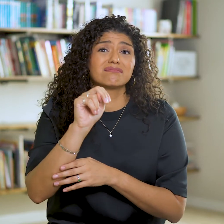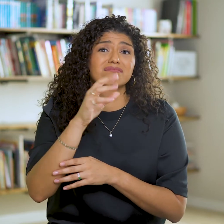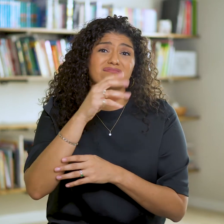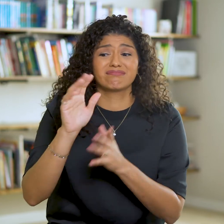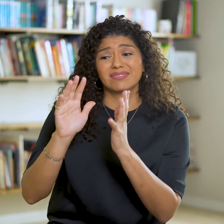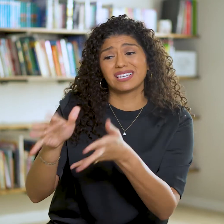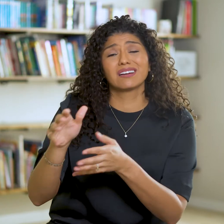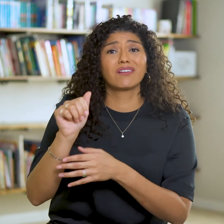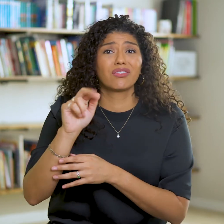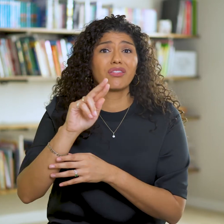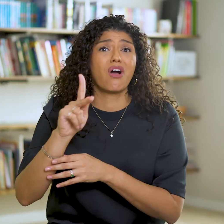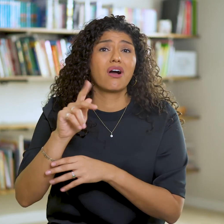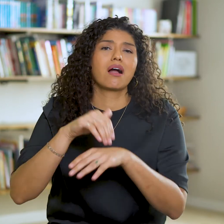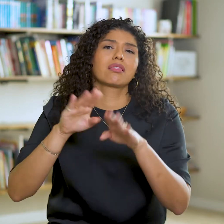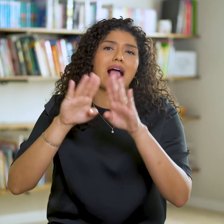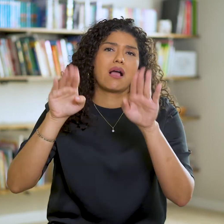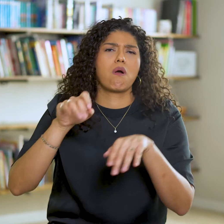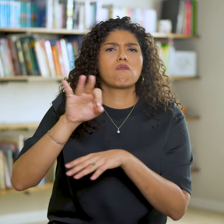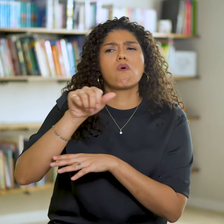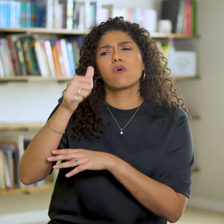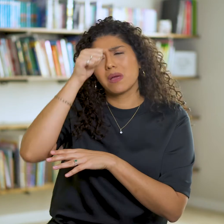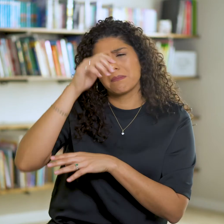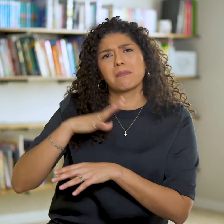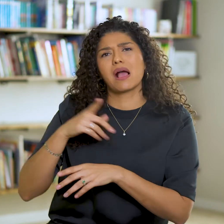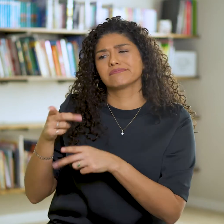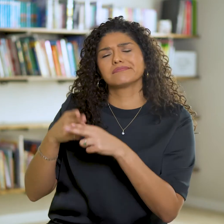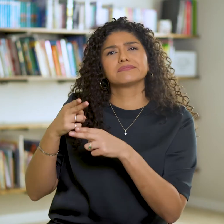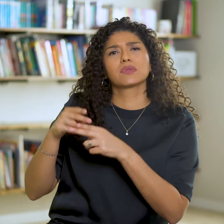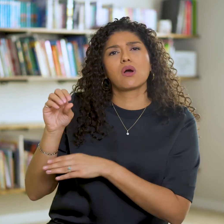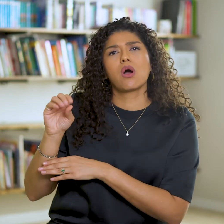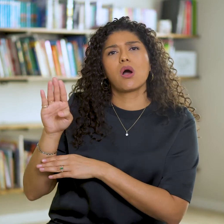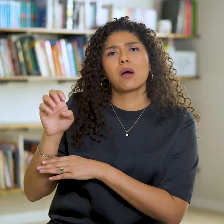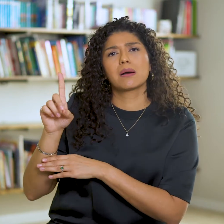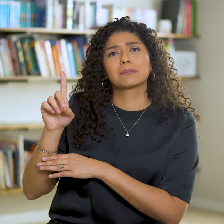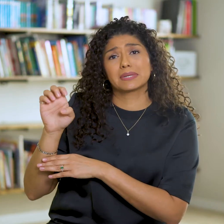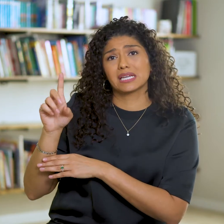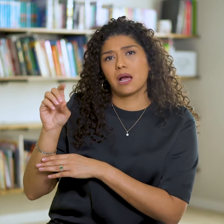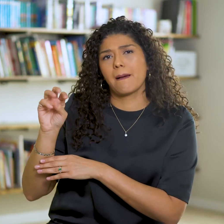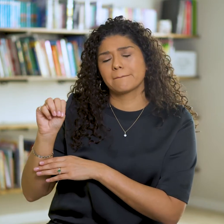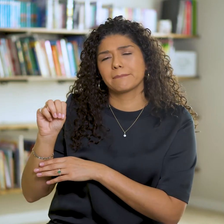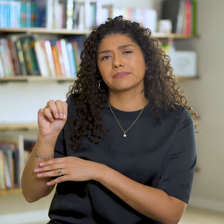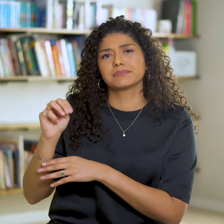and leaves the ark at the home of a man named Obed-edom.